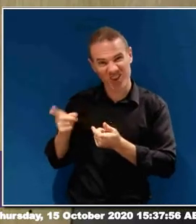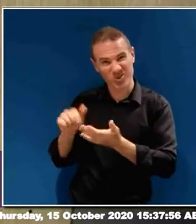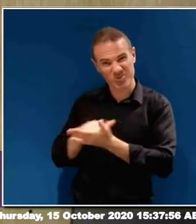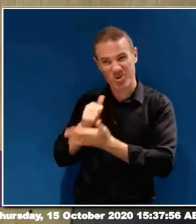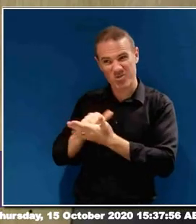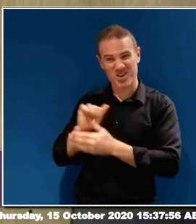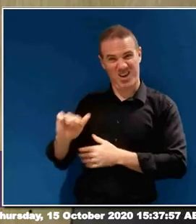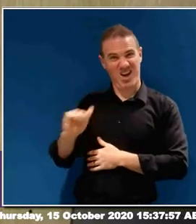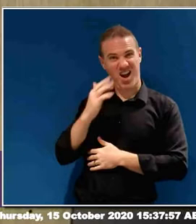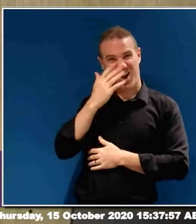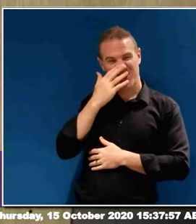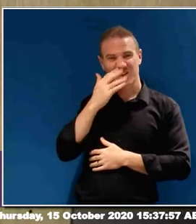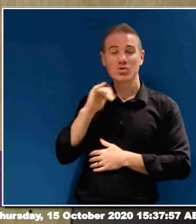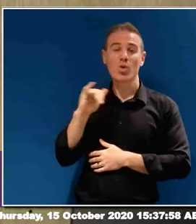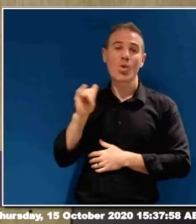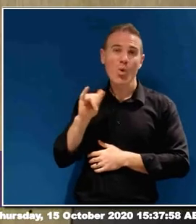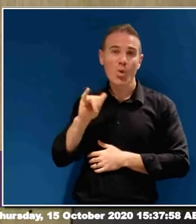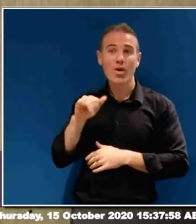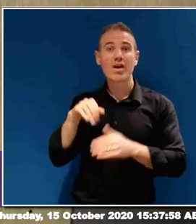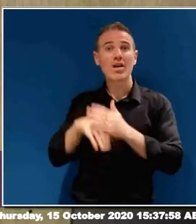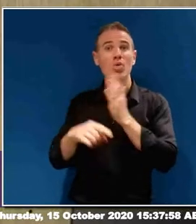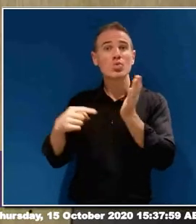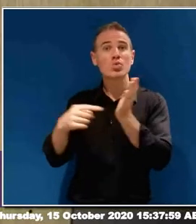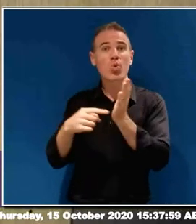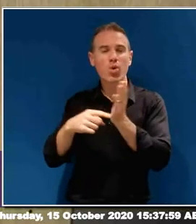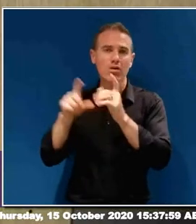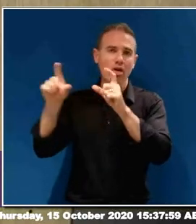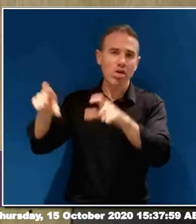and missing class or not completing work.